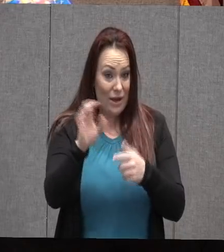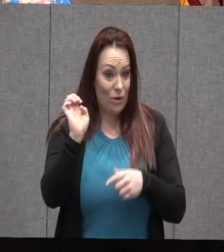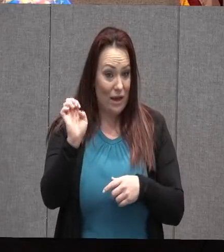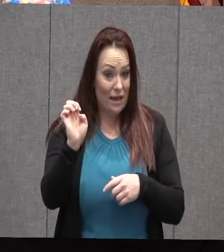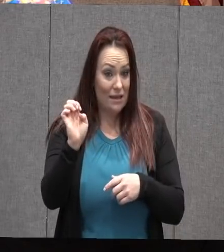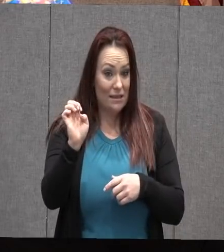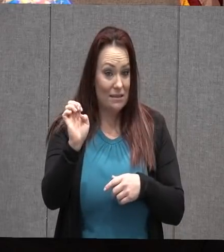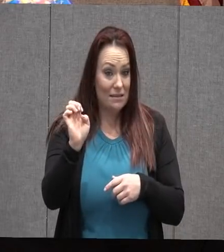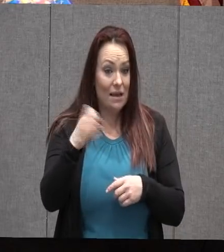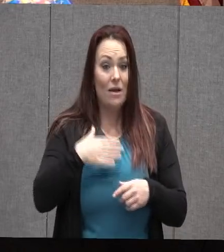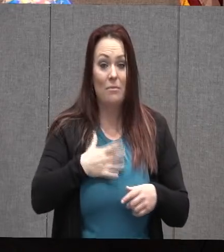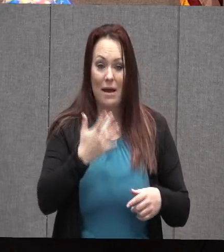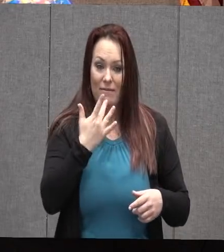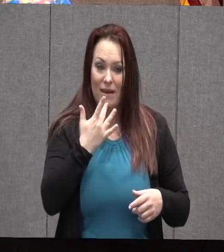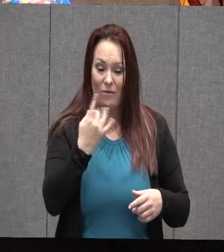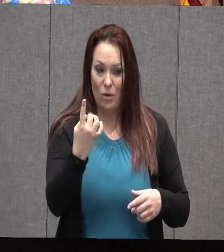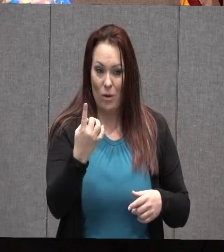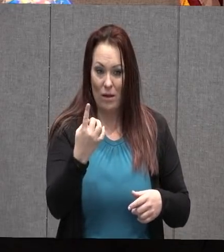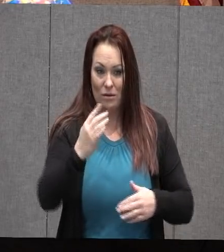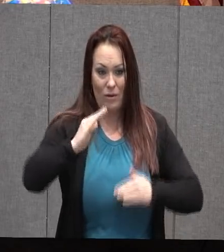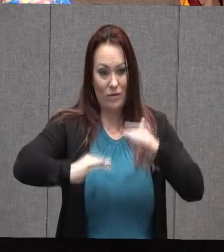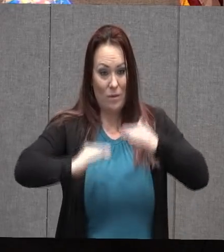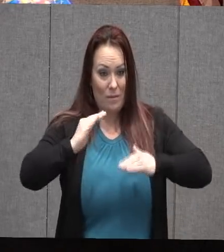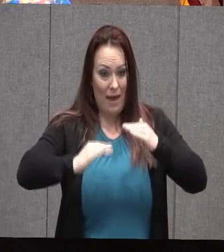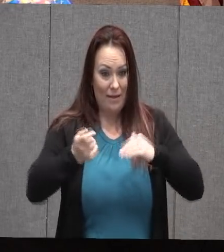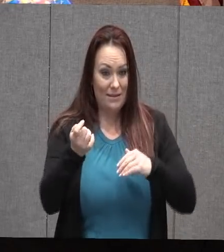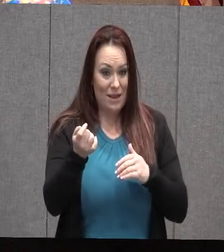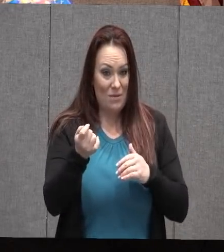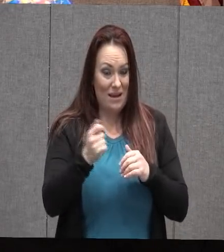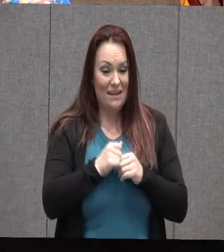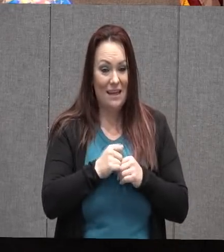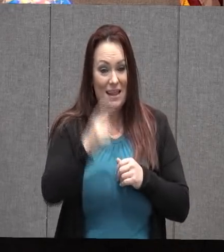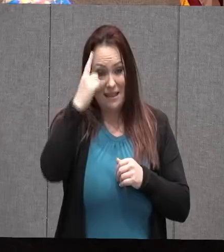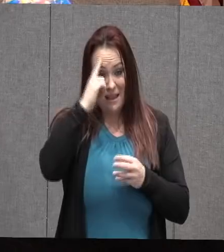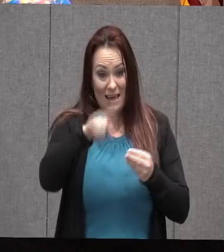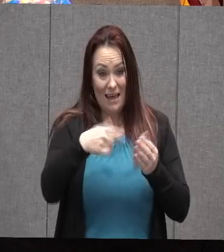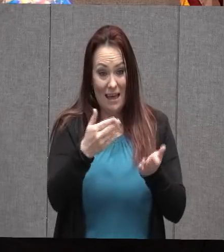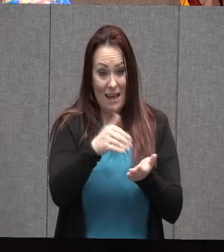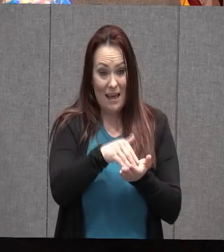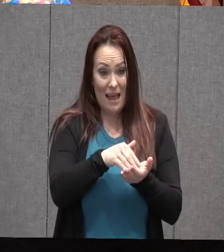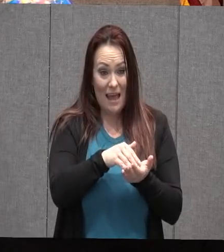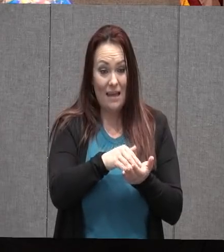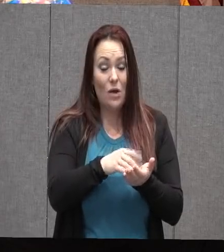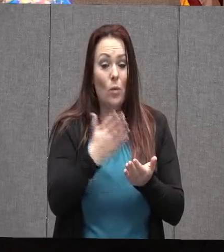'cause you have to balance a little bit. So think again about what does an uppercase e look like?